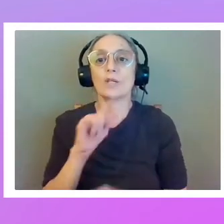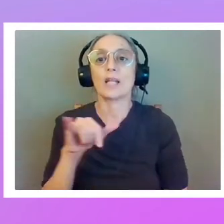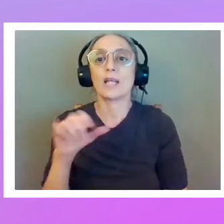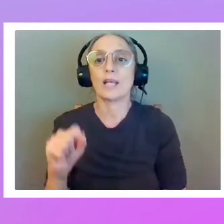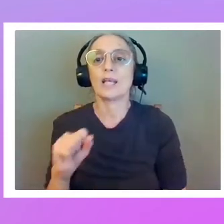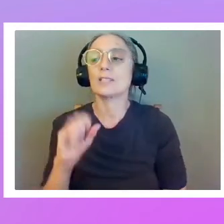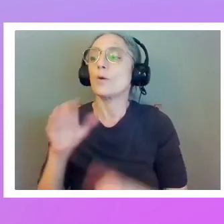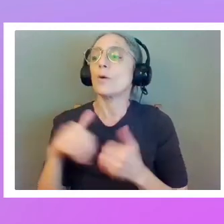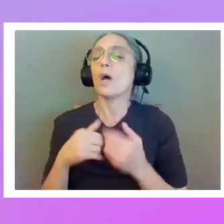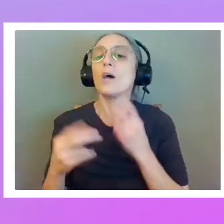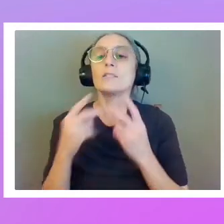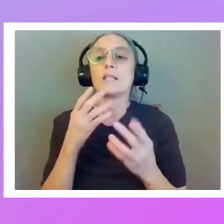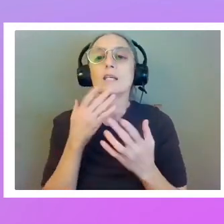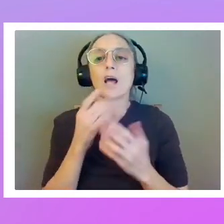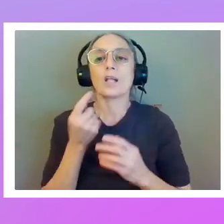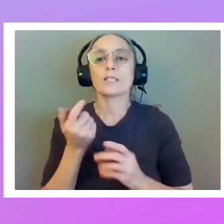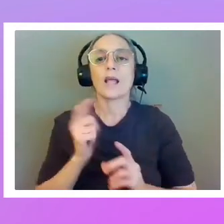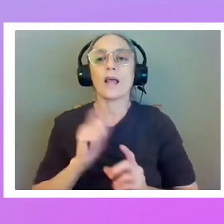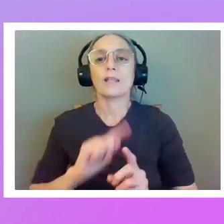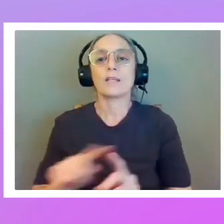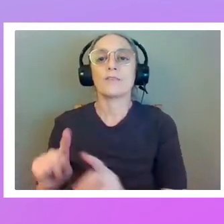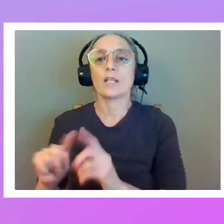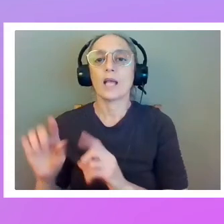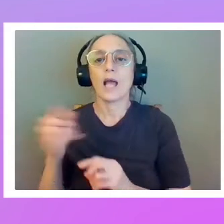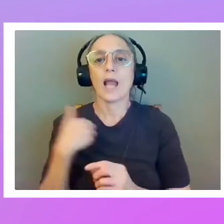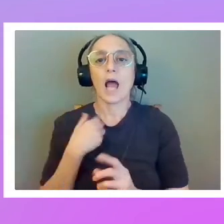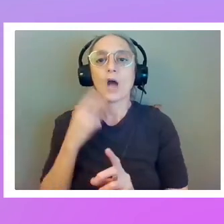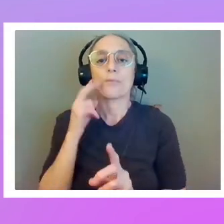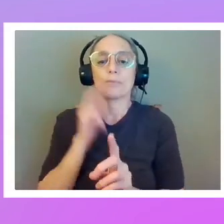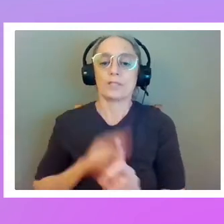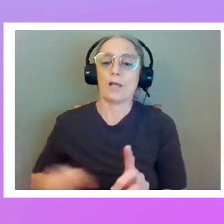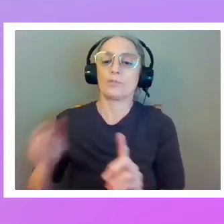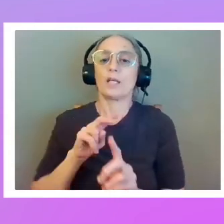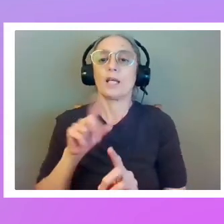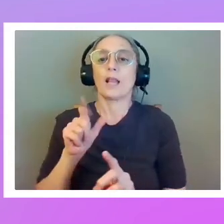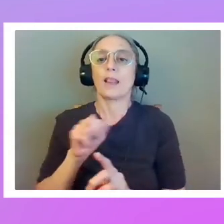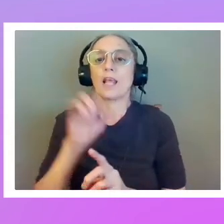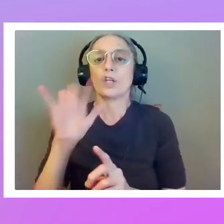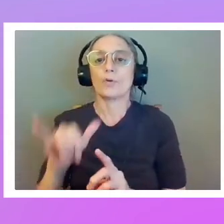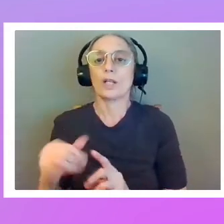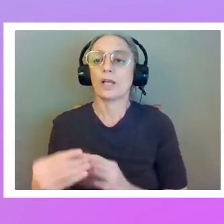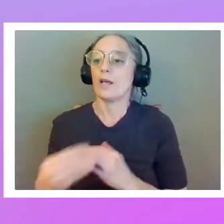And our perception is literally colored by the context in which we view it